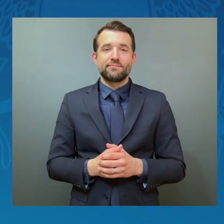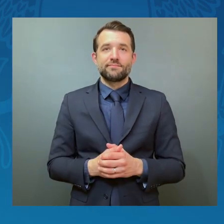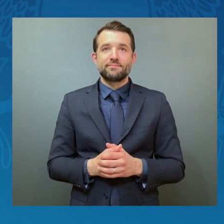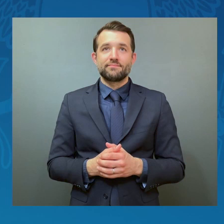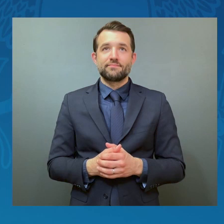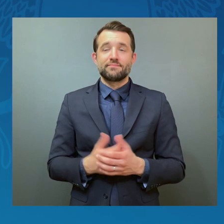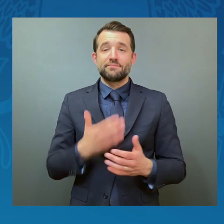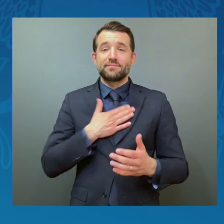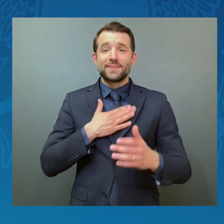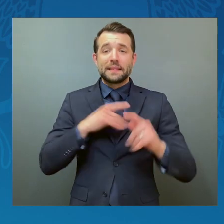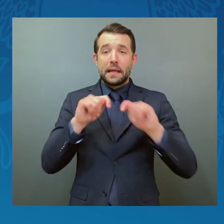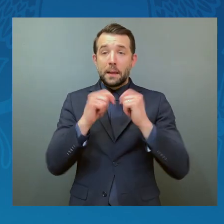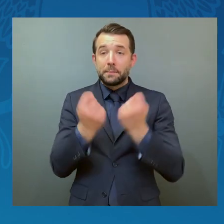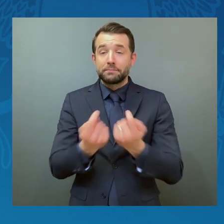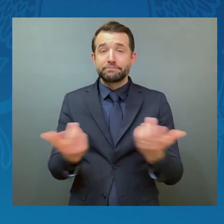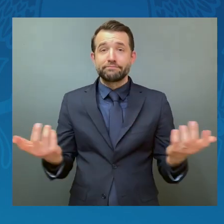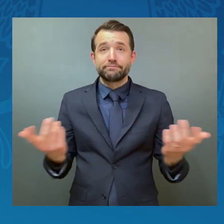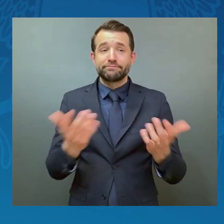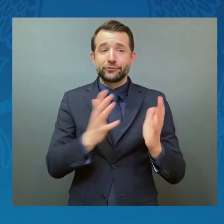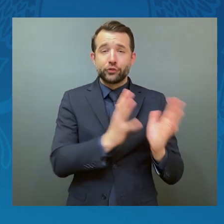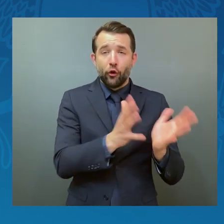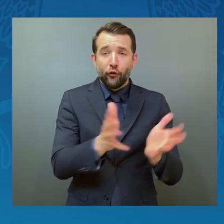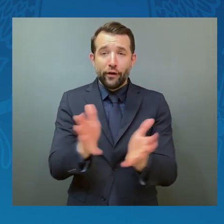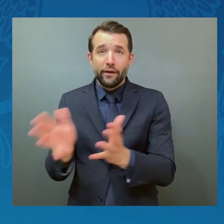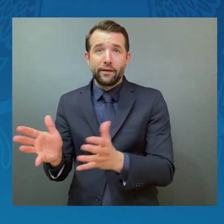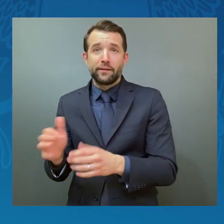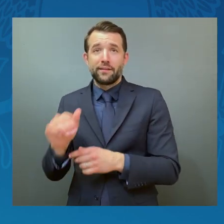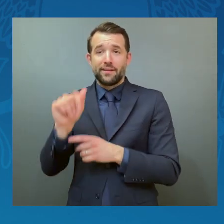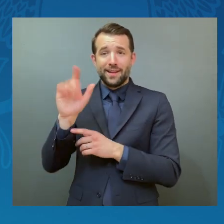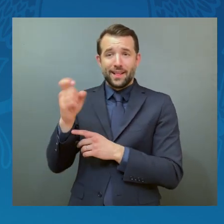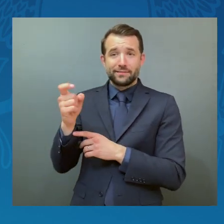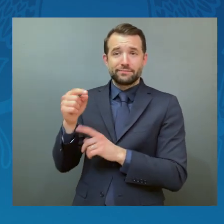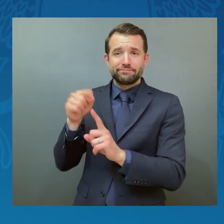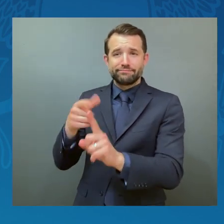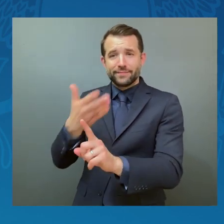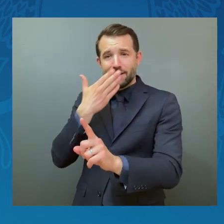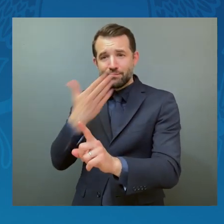I mean, Alex, first of all, thank you for the courage of telling your story.